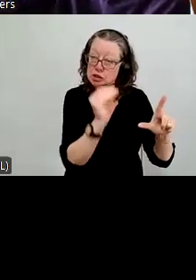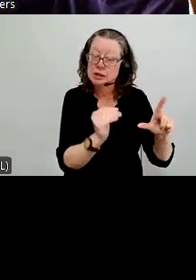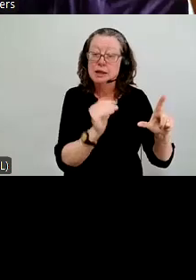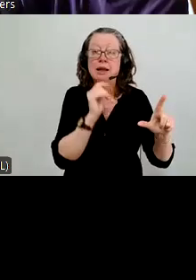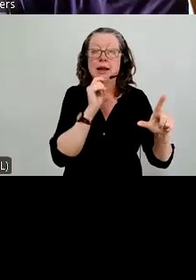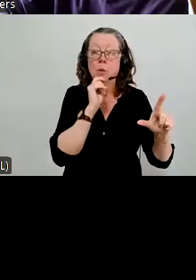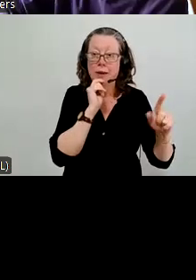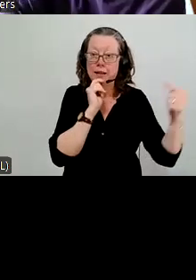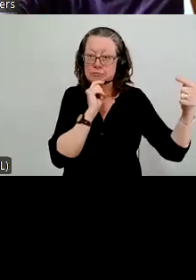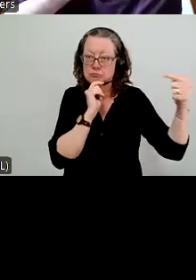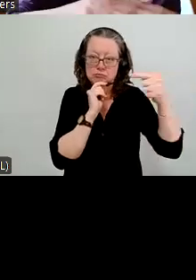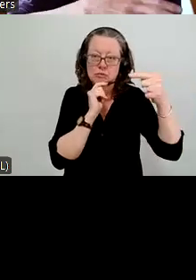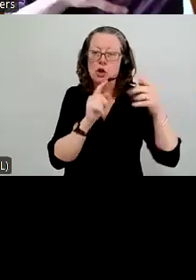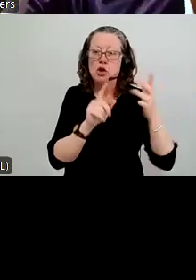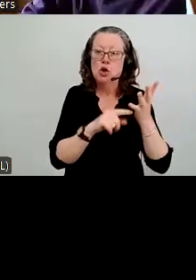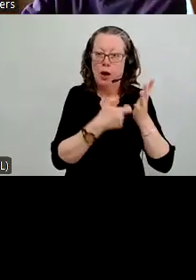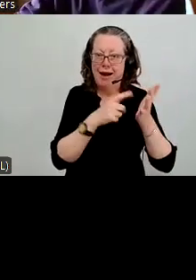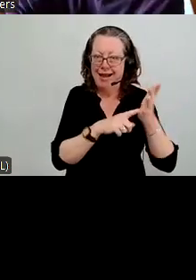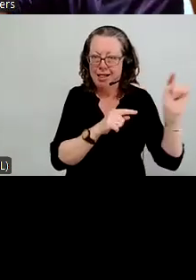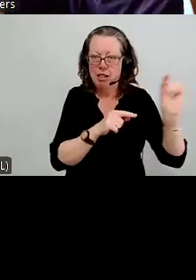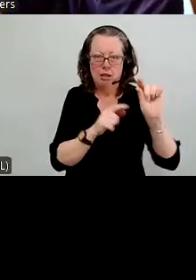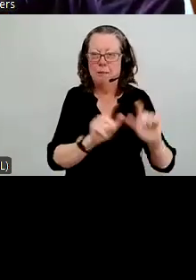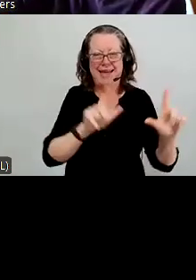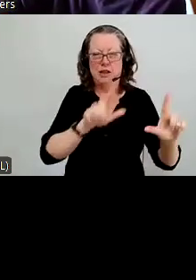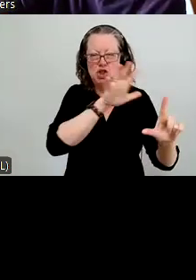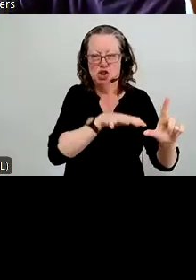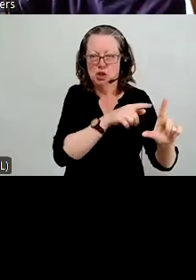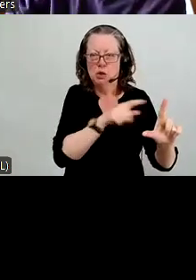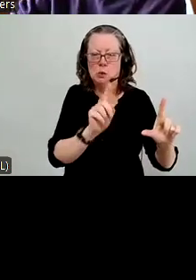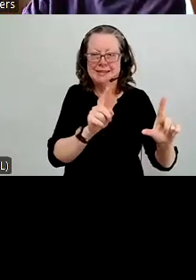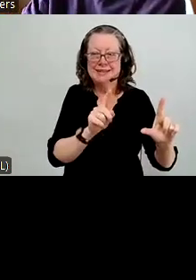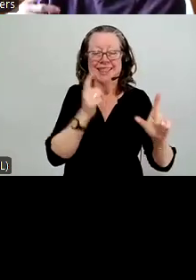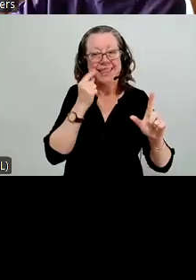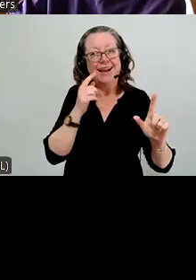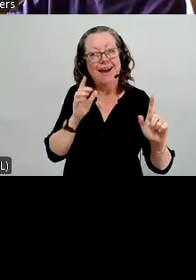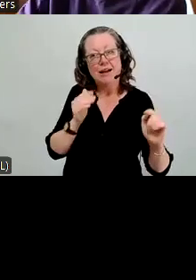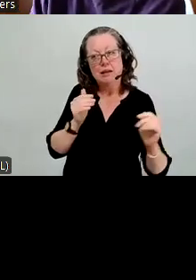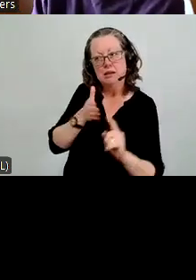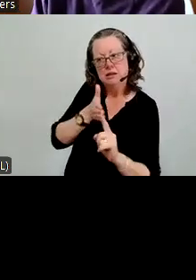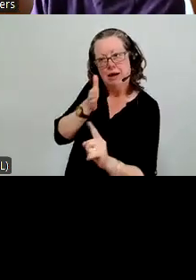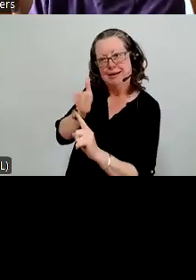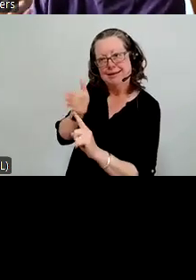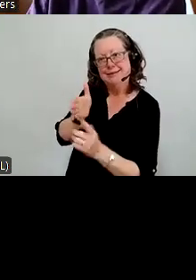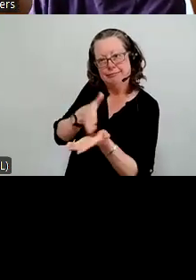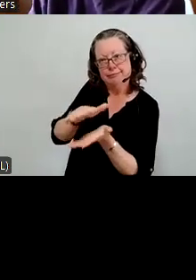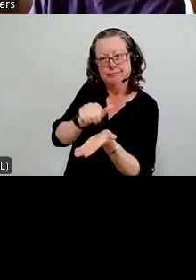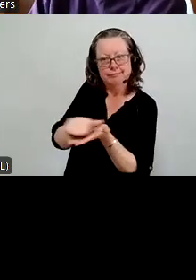and then they can target people based on what page they visited. It's also tracking the end objectives.